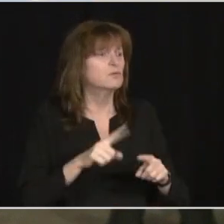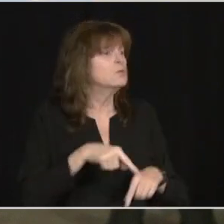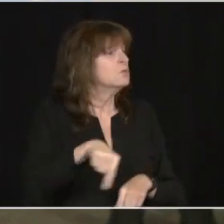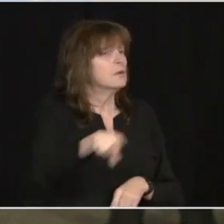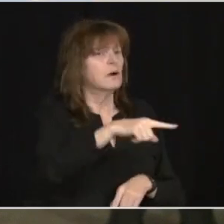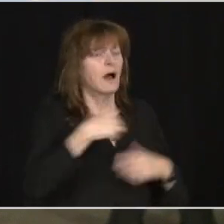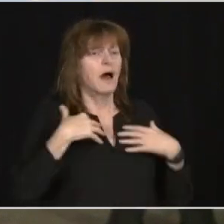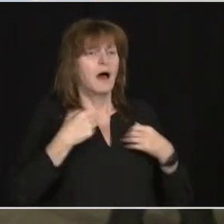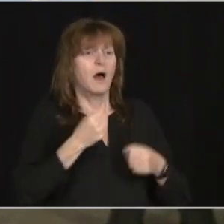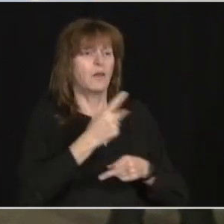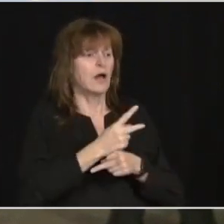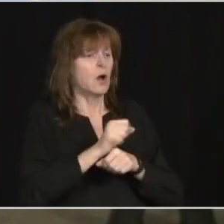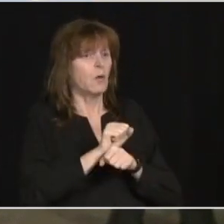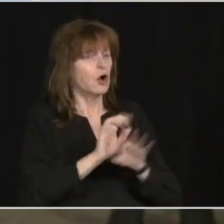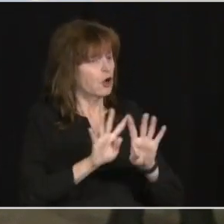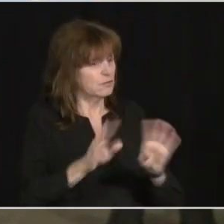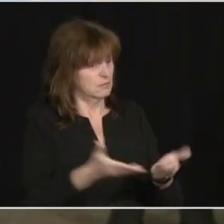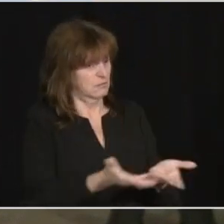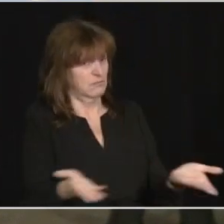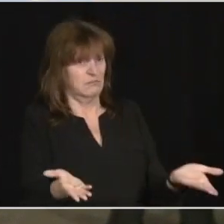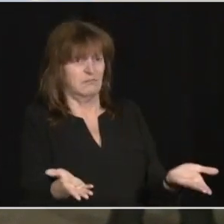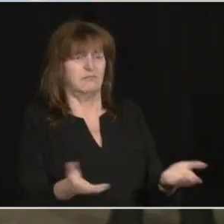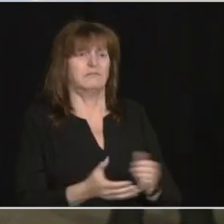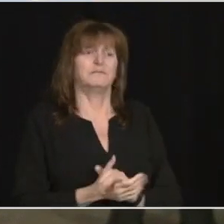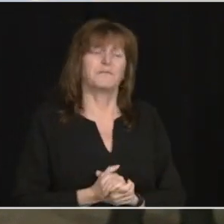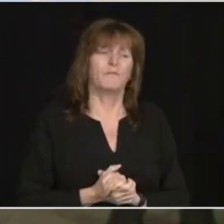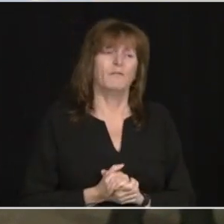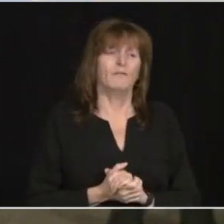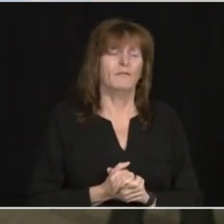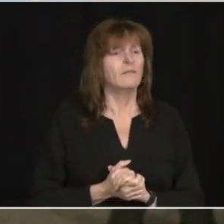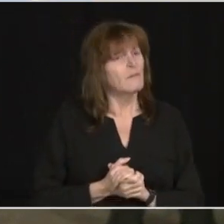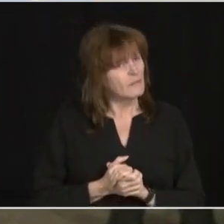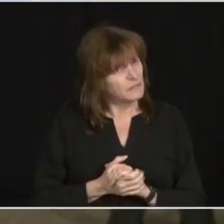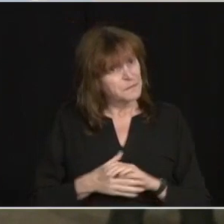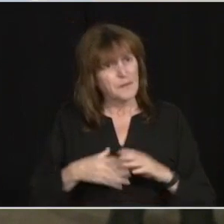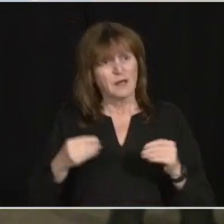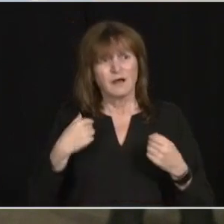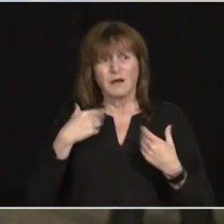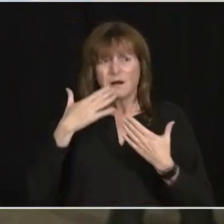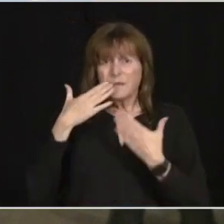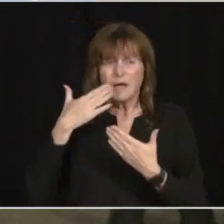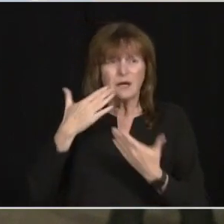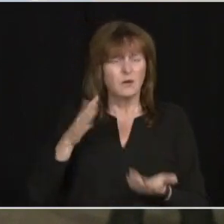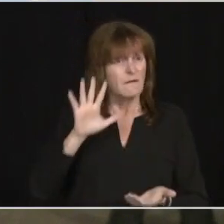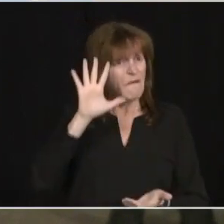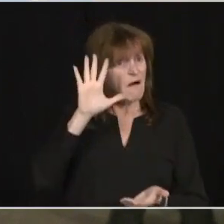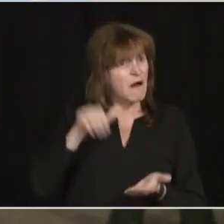here in Ontario. And for their $5 million commitment to mental health supports